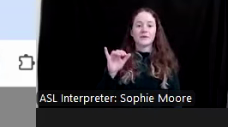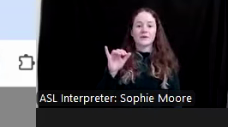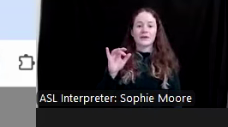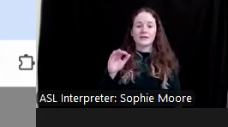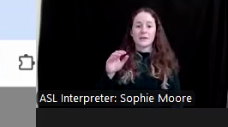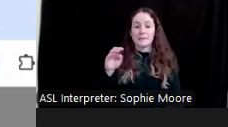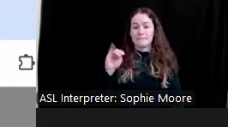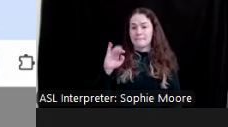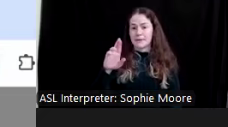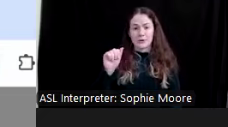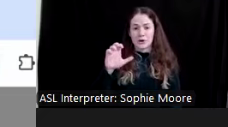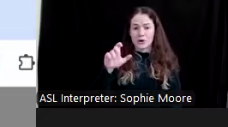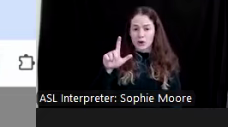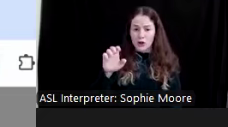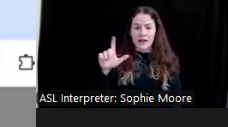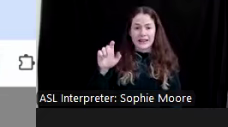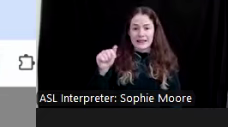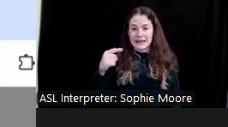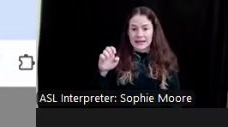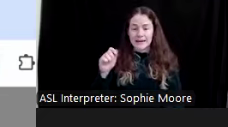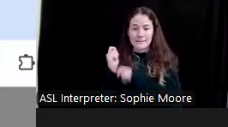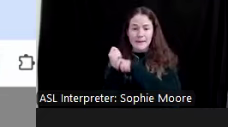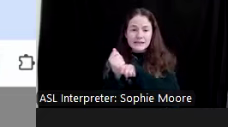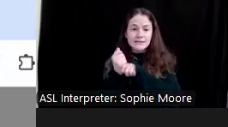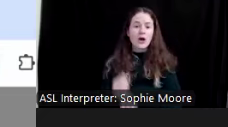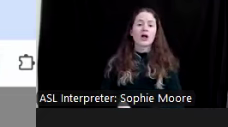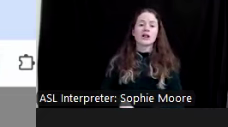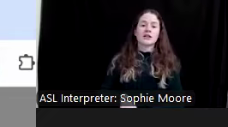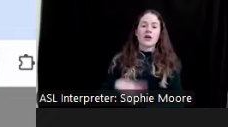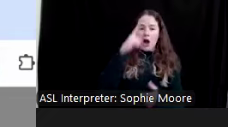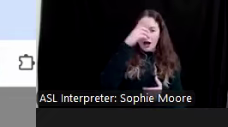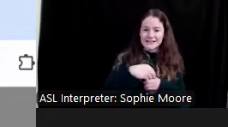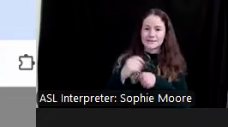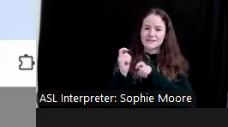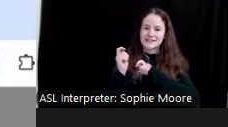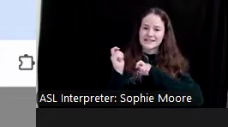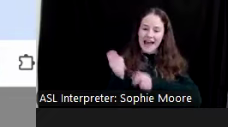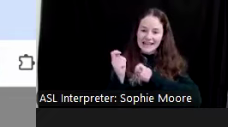for tennis, um, some special strong adapted lifting opportunities, allegro